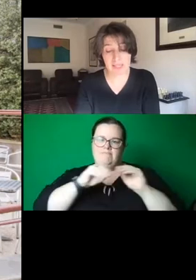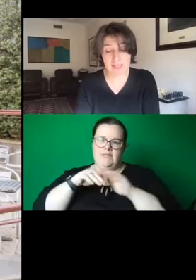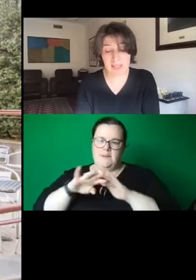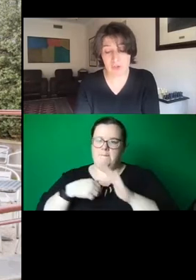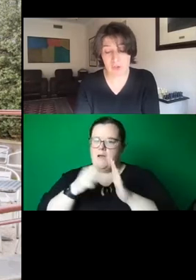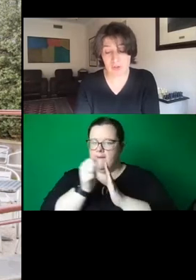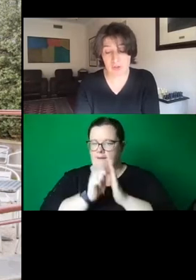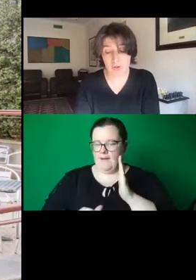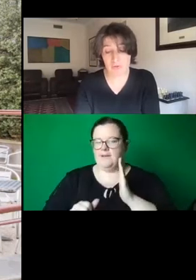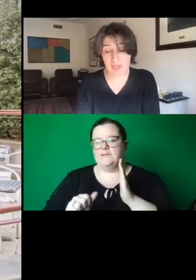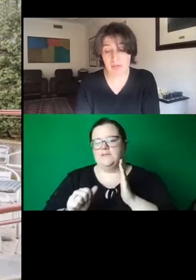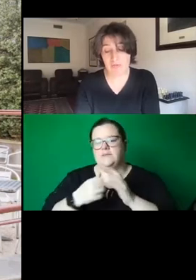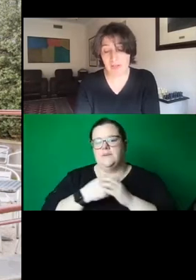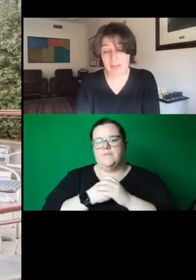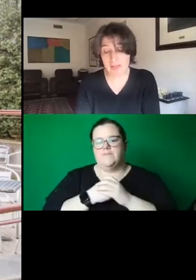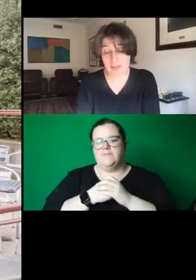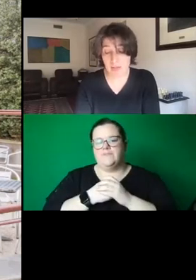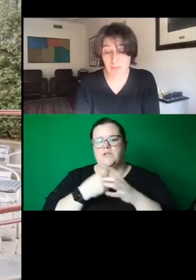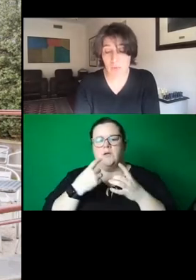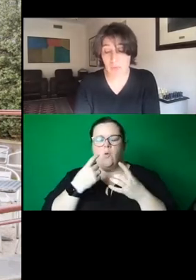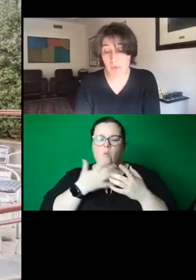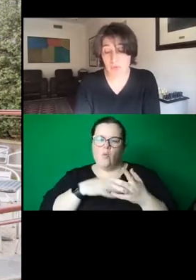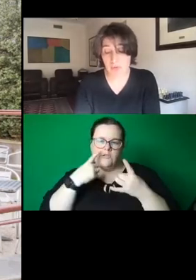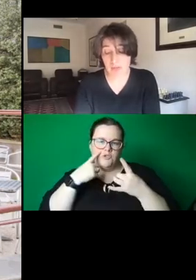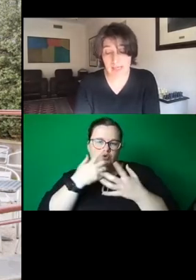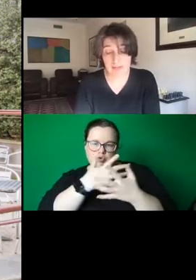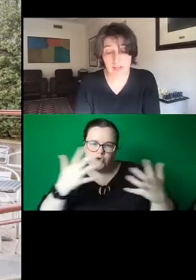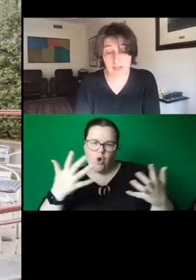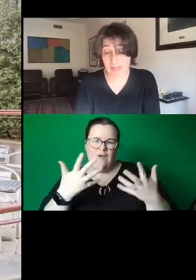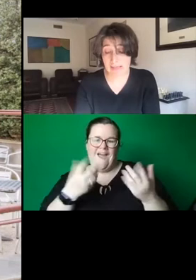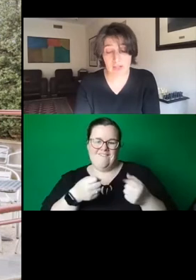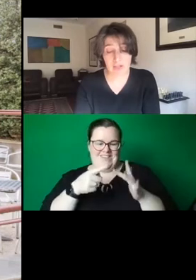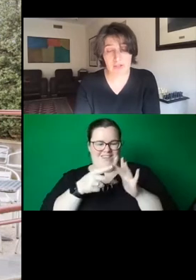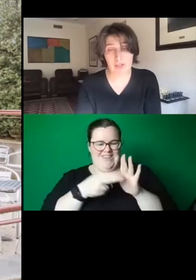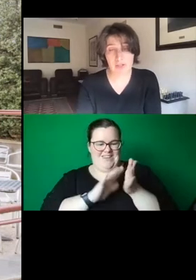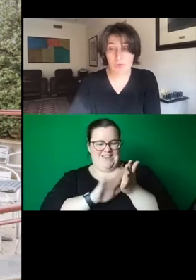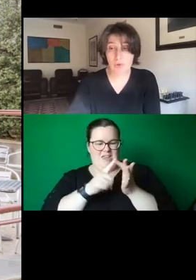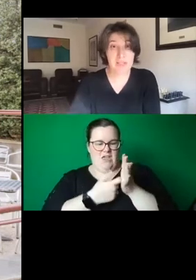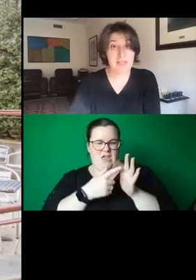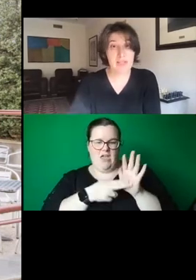tension of inherent violence more approachable and incur and encouraging the ongoing discussions